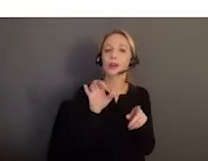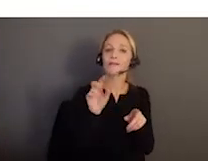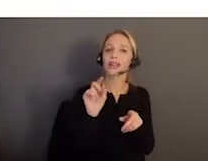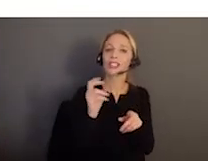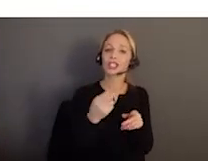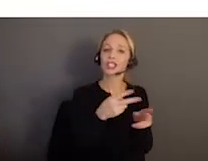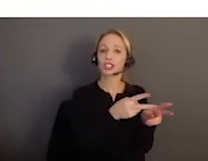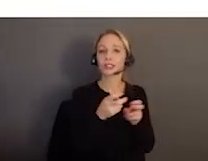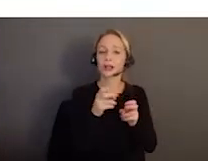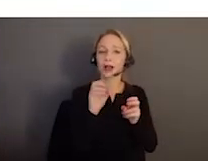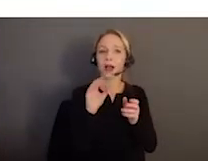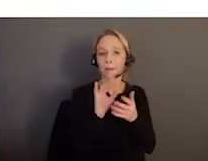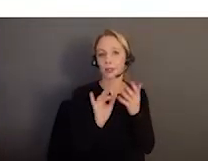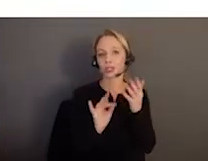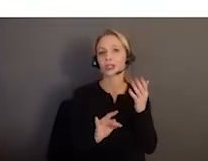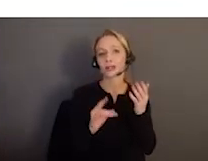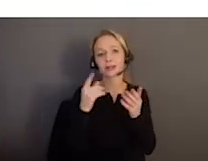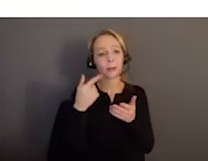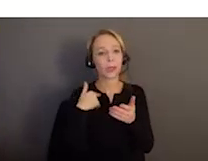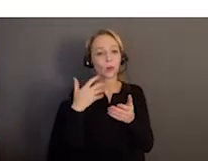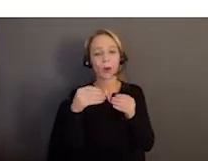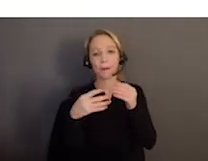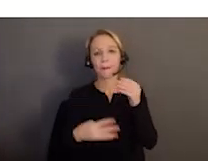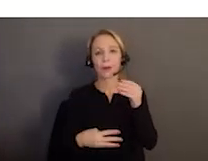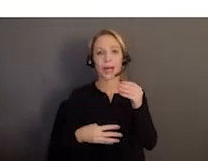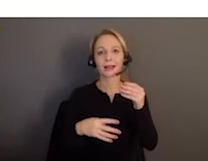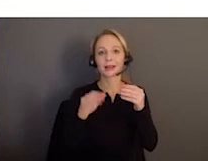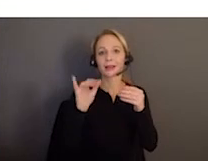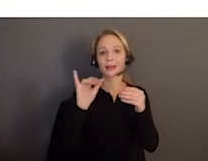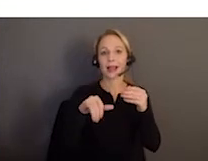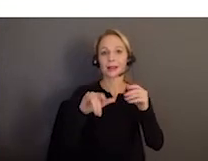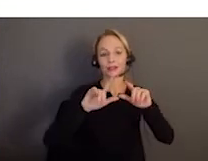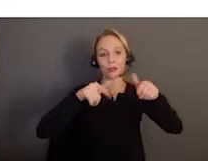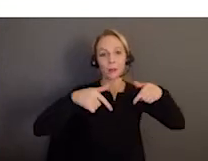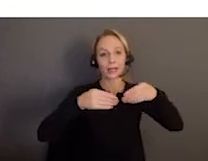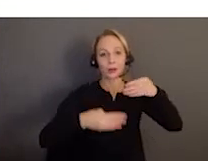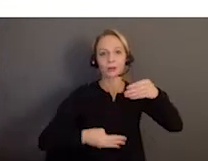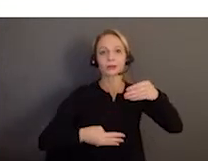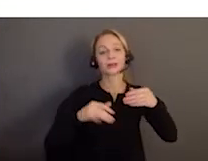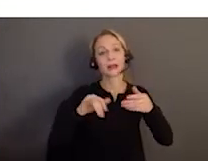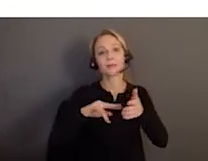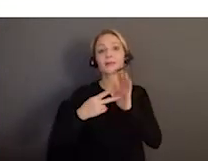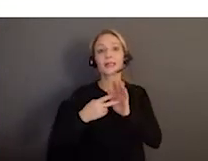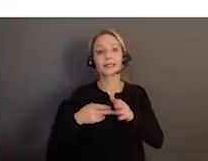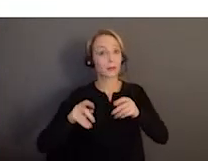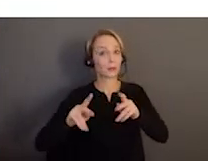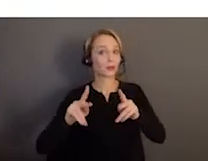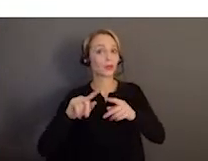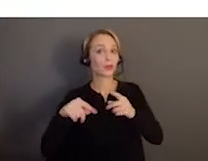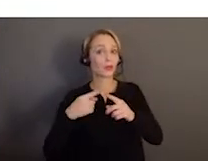WE WANT TO POPULATE THIS DROP DOWN. THERE IS AN OPPORTUNITY WHEN THE CUSTOMER ADDS YOUR